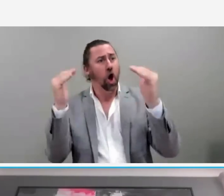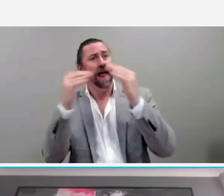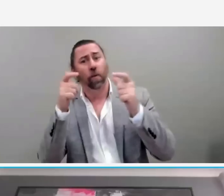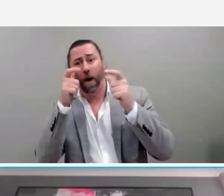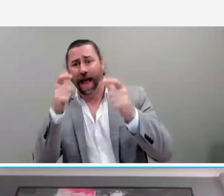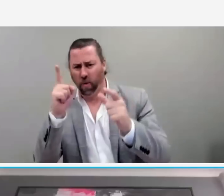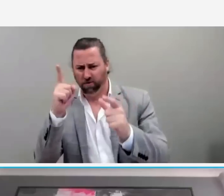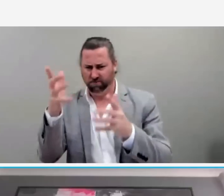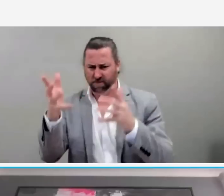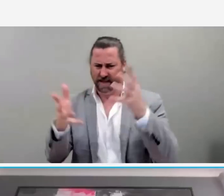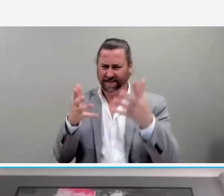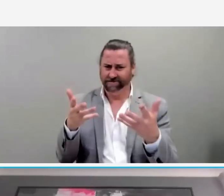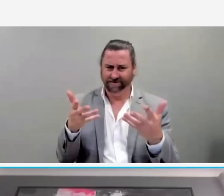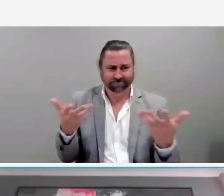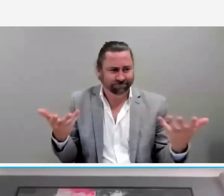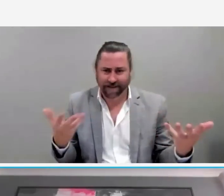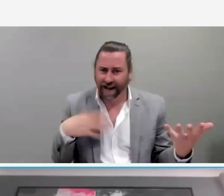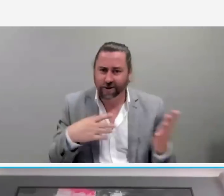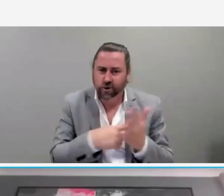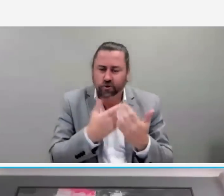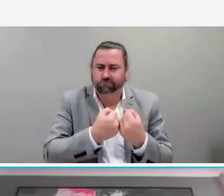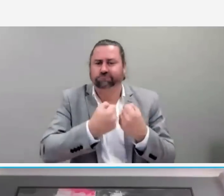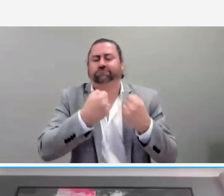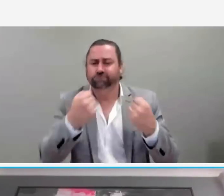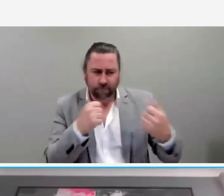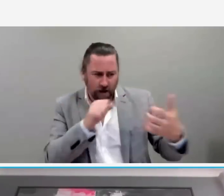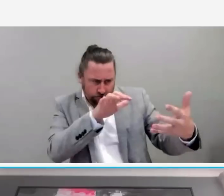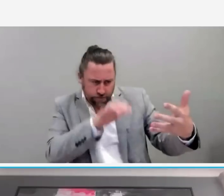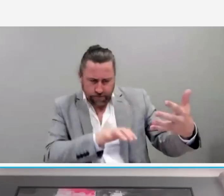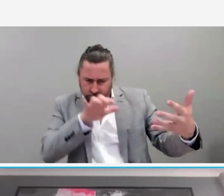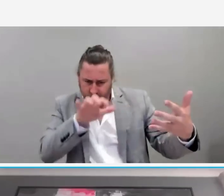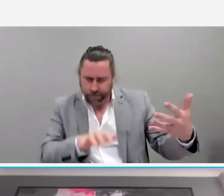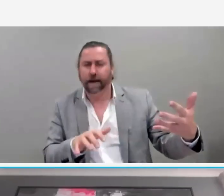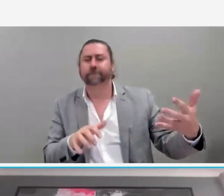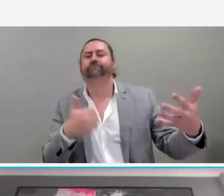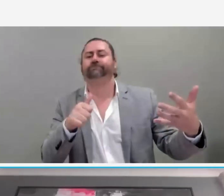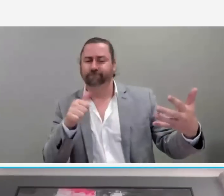And so they also said that particular focus needs to be given to a number of areas including governance,